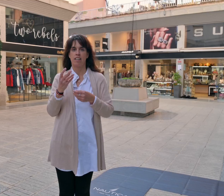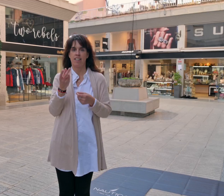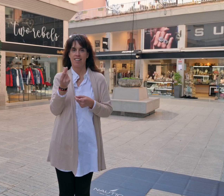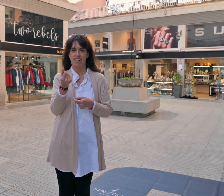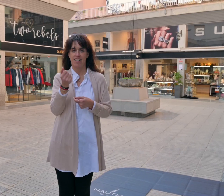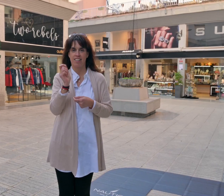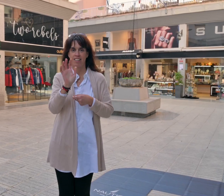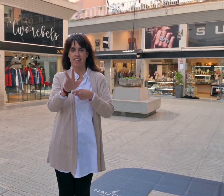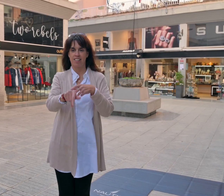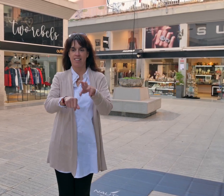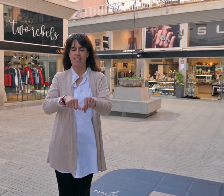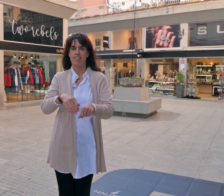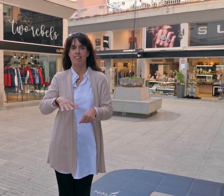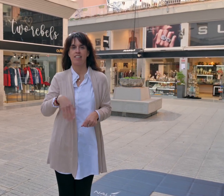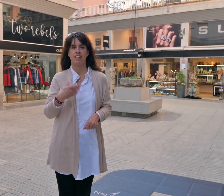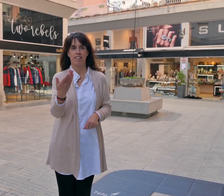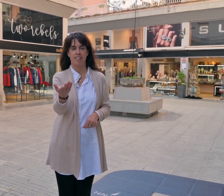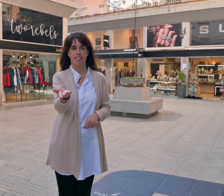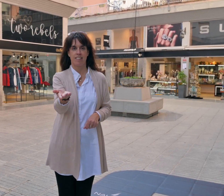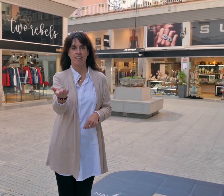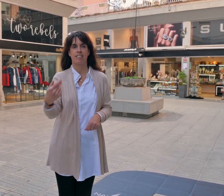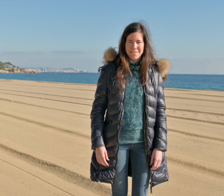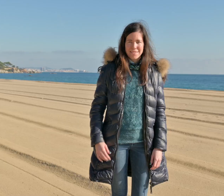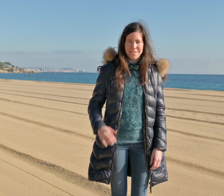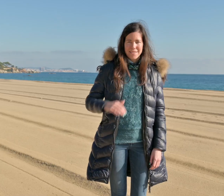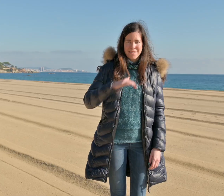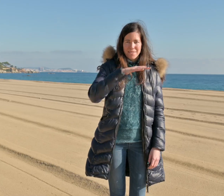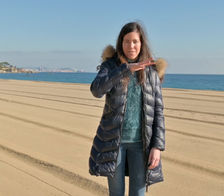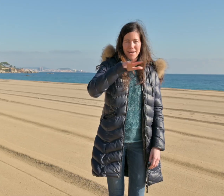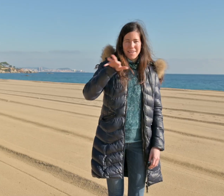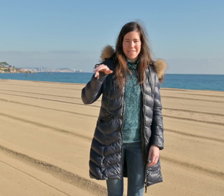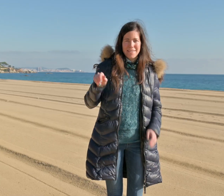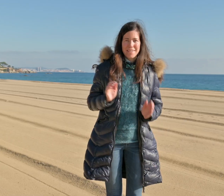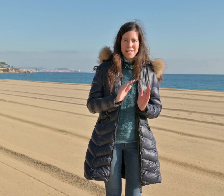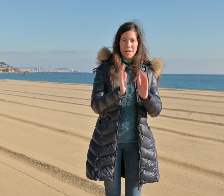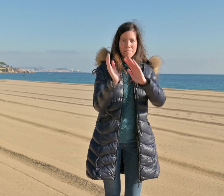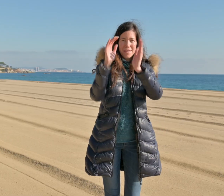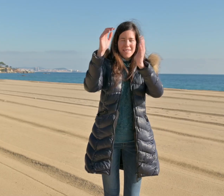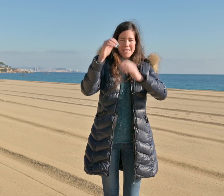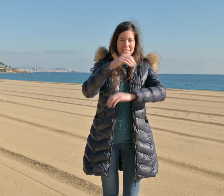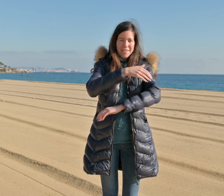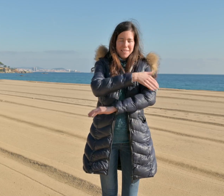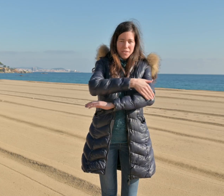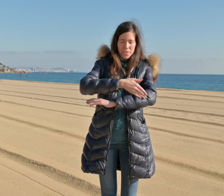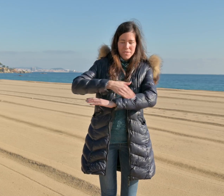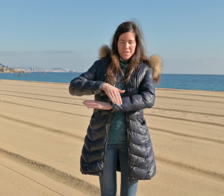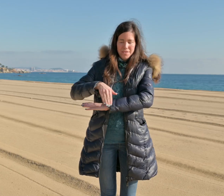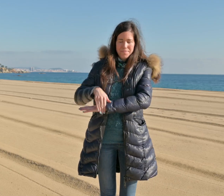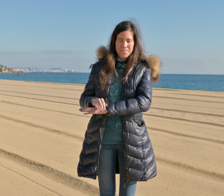in its open-air shopping centre. Discover the coastal paths,